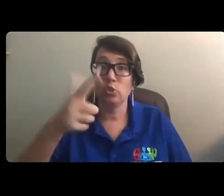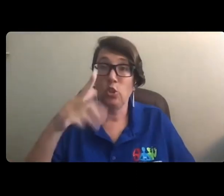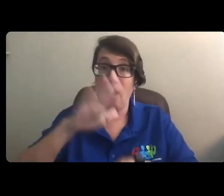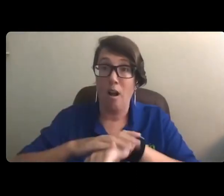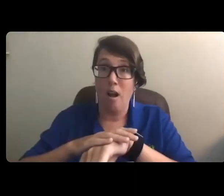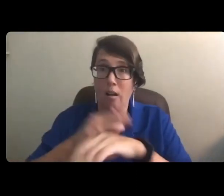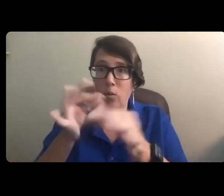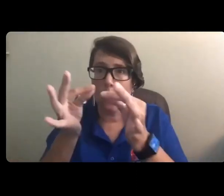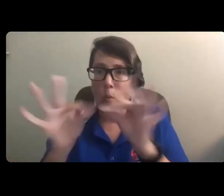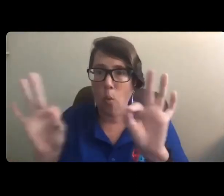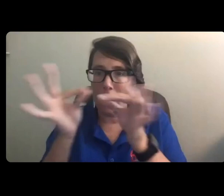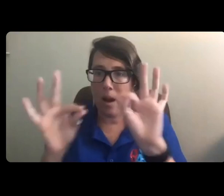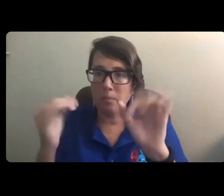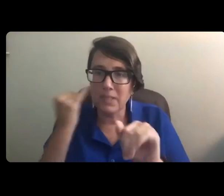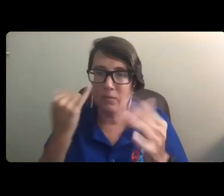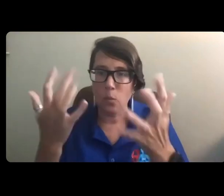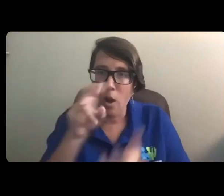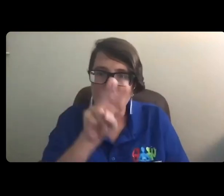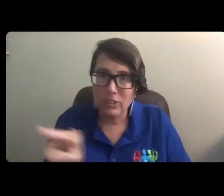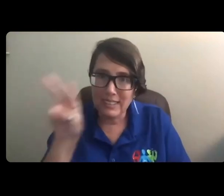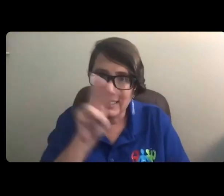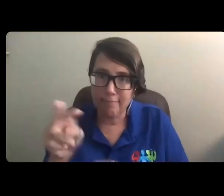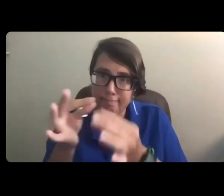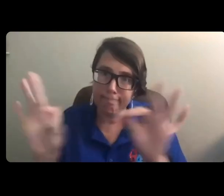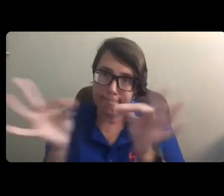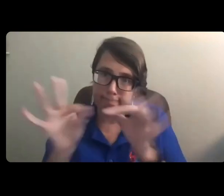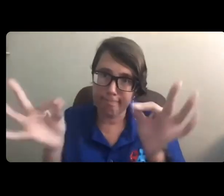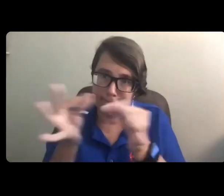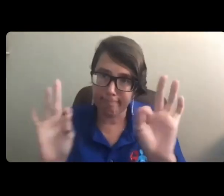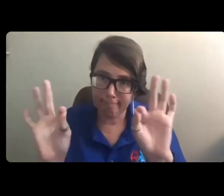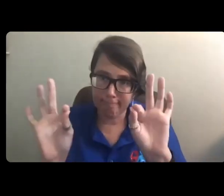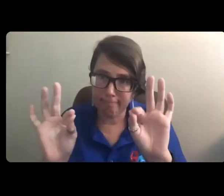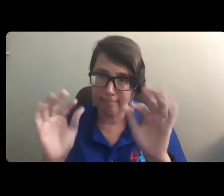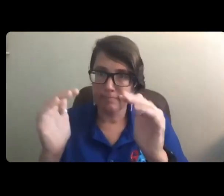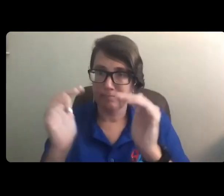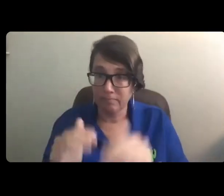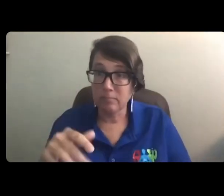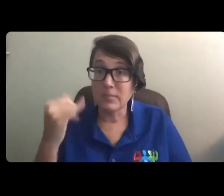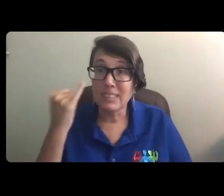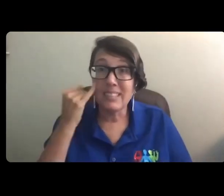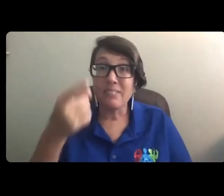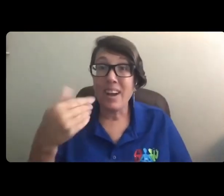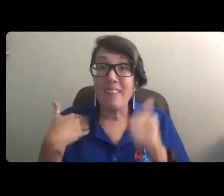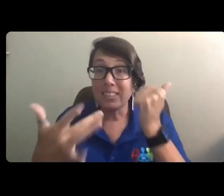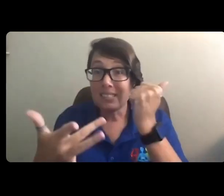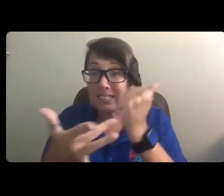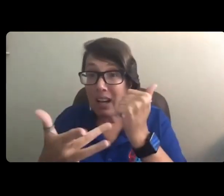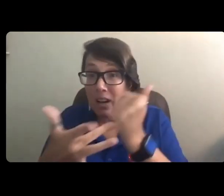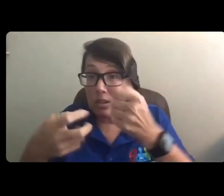the voice interpretation. You can turn on captioning at the bottom to see the captioning